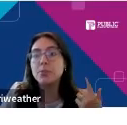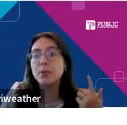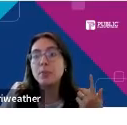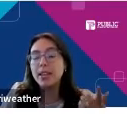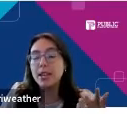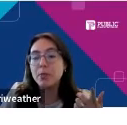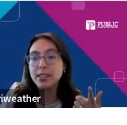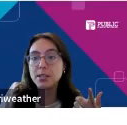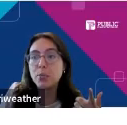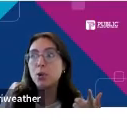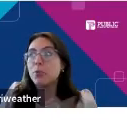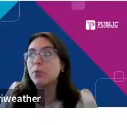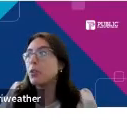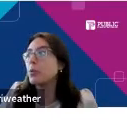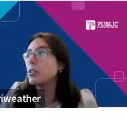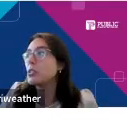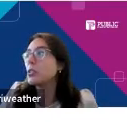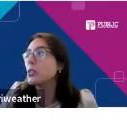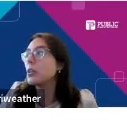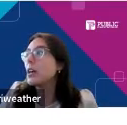what the support broker will do.